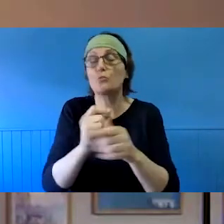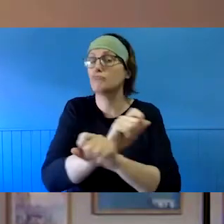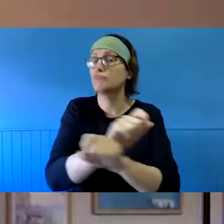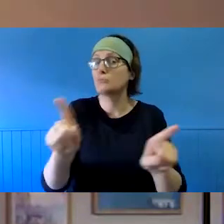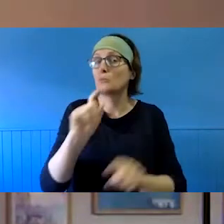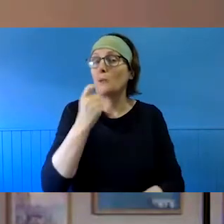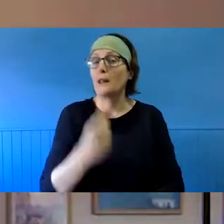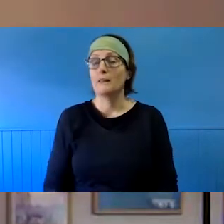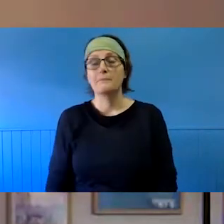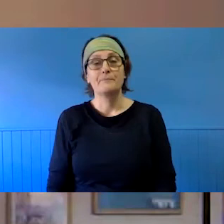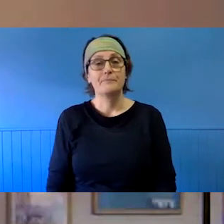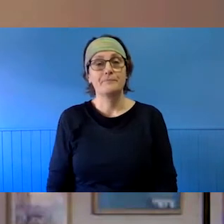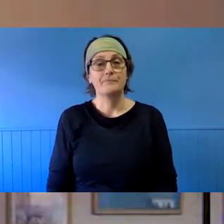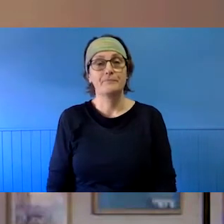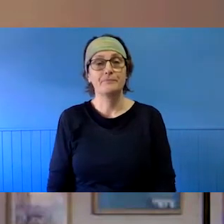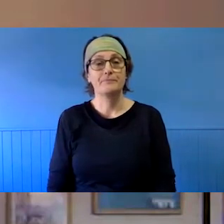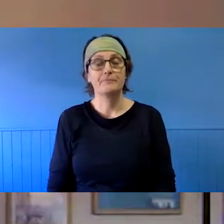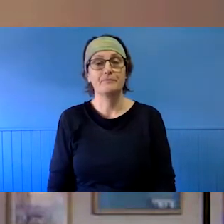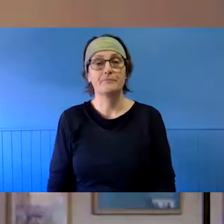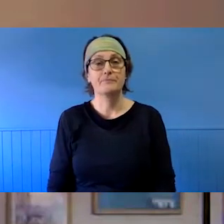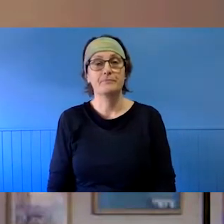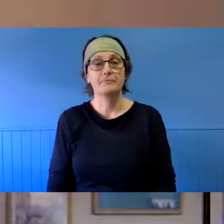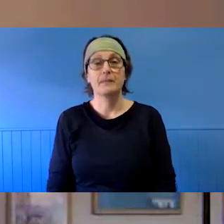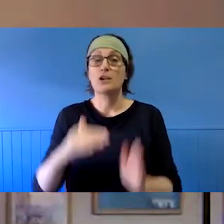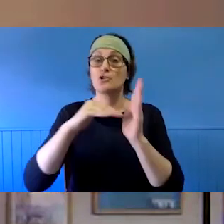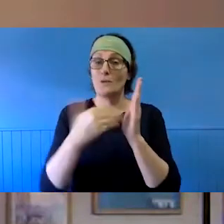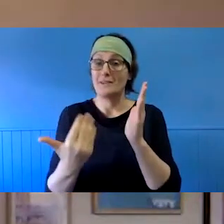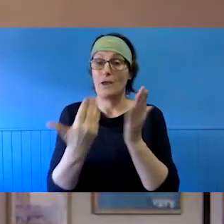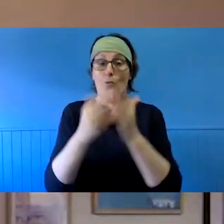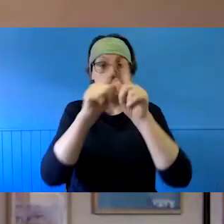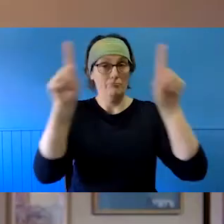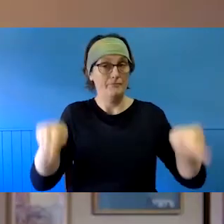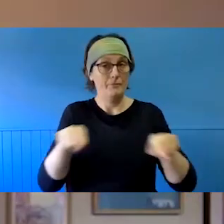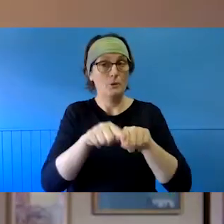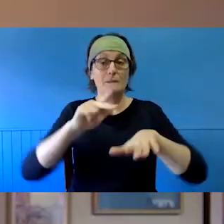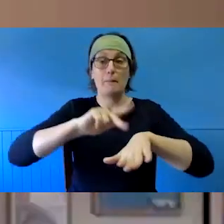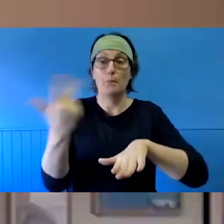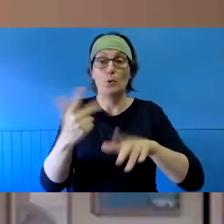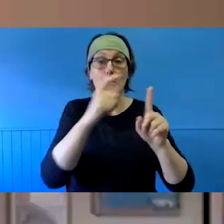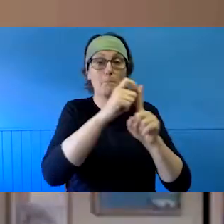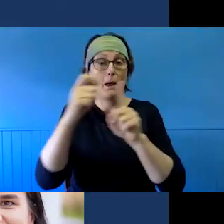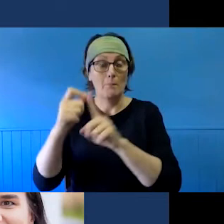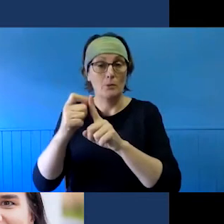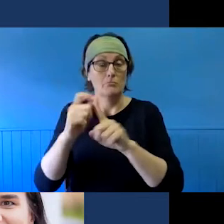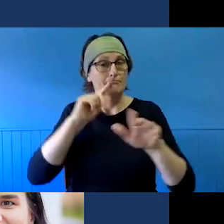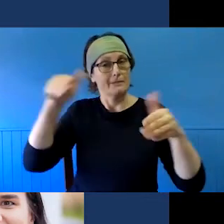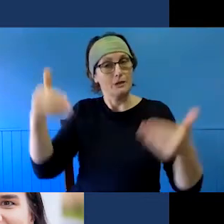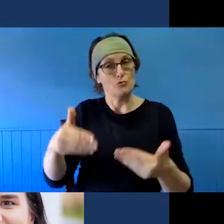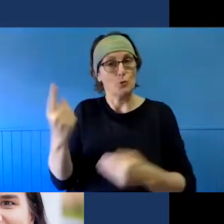Now, on screen is a nay vi blue PowerPoint slide to introduce our guest speaker. There